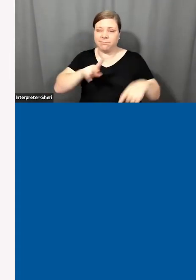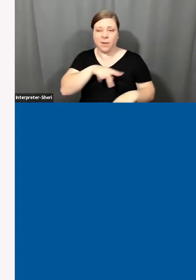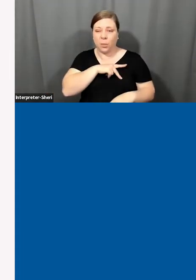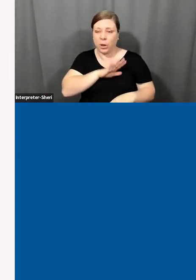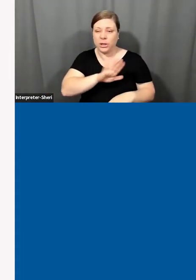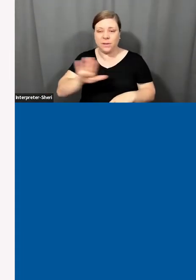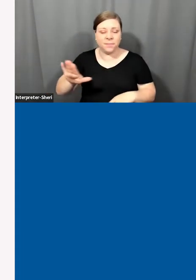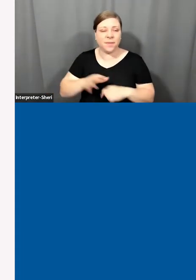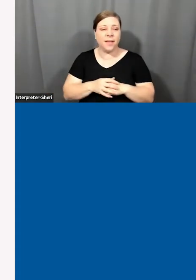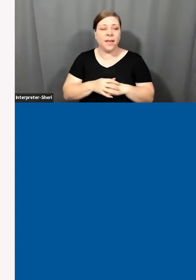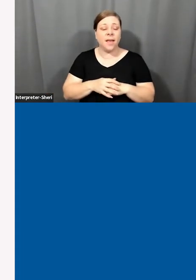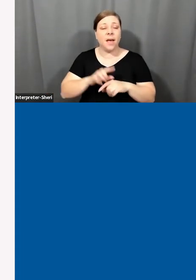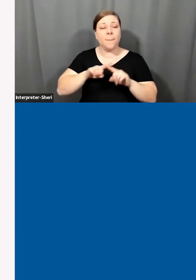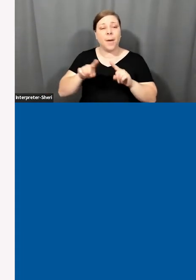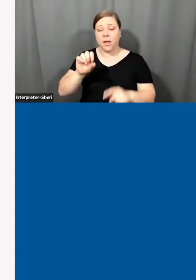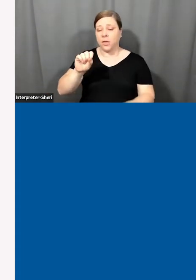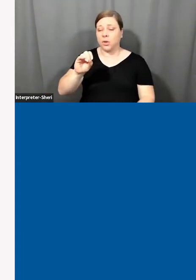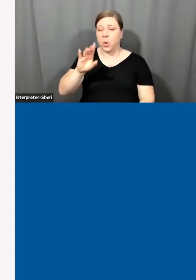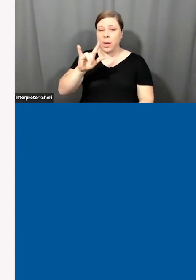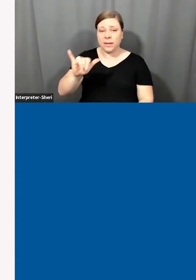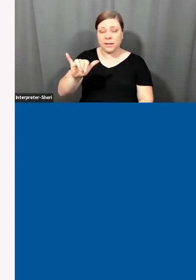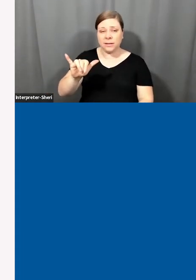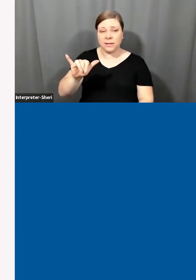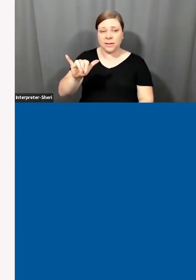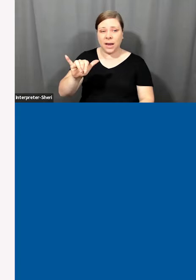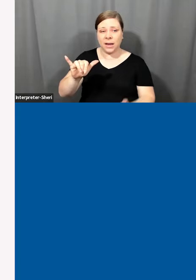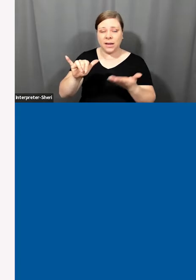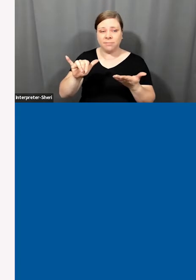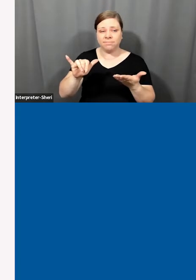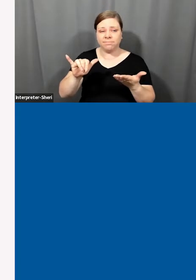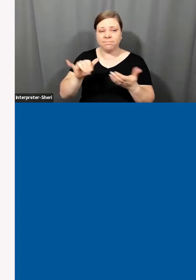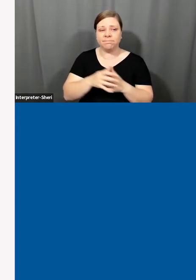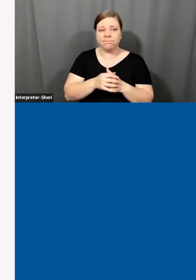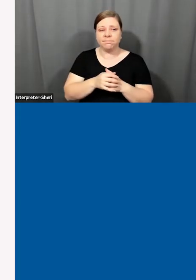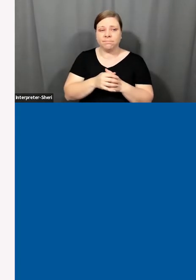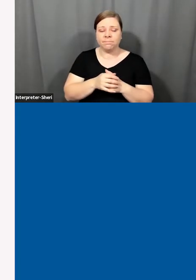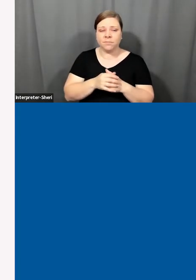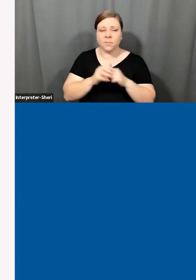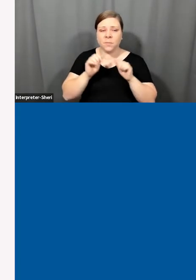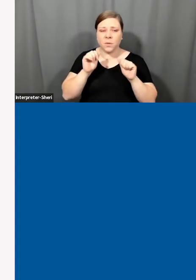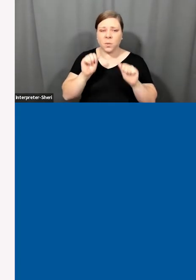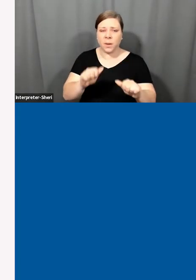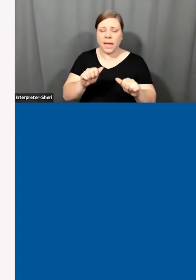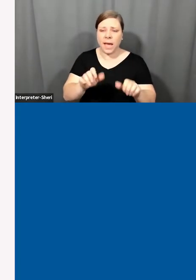where we can use the darn word, then we can open up so many barriers and actually get to the root of problems.